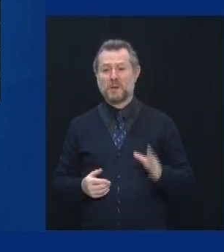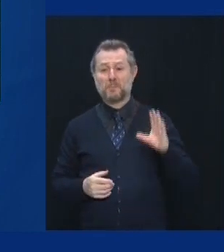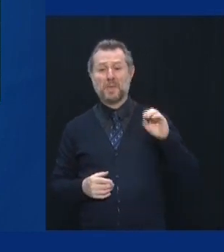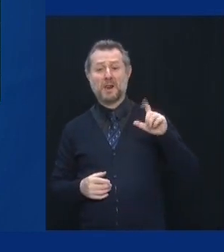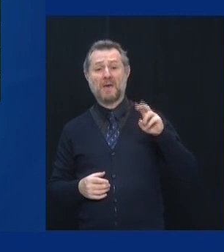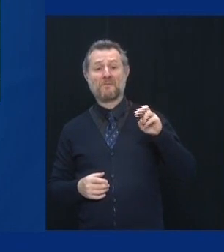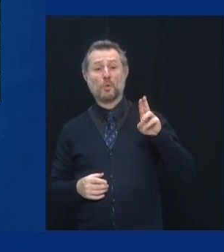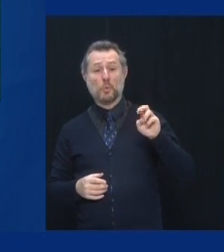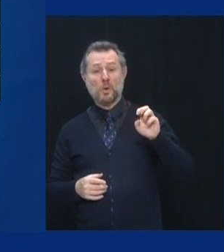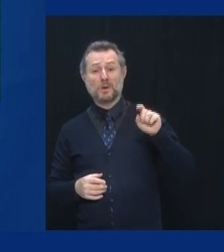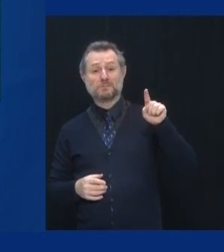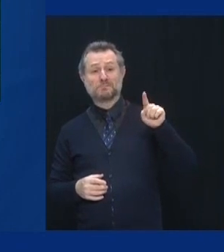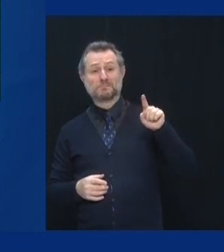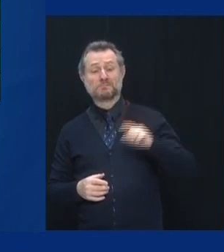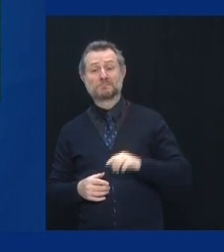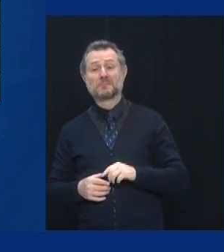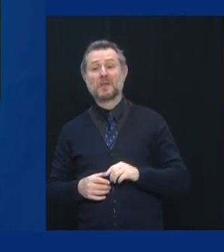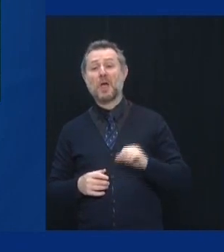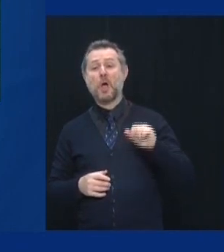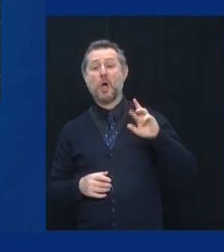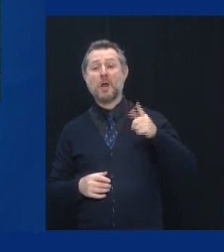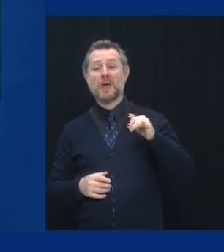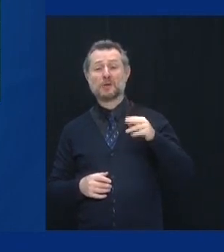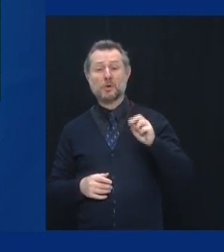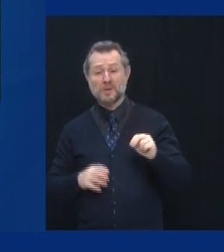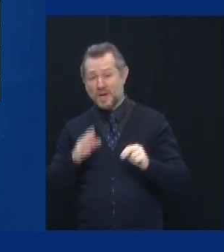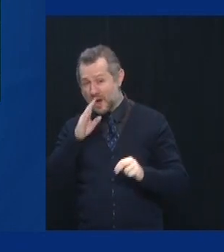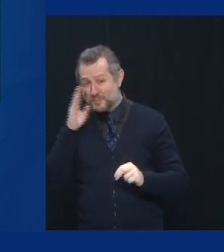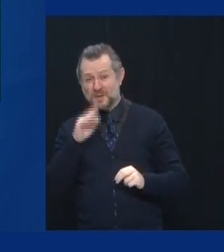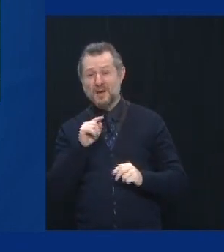MOHAWK VALLEY, 69/40.